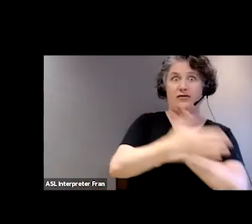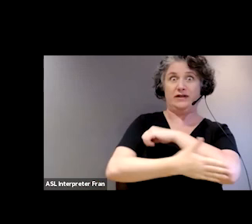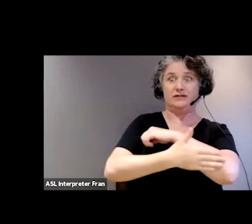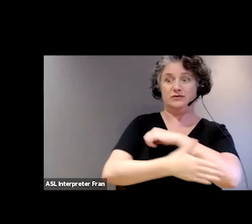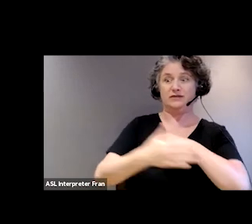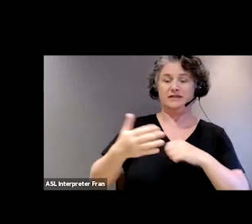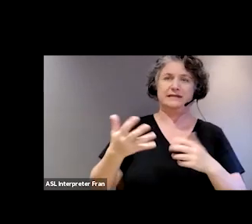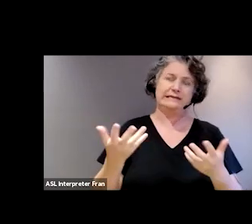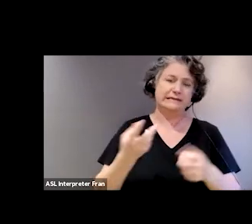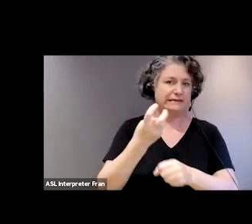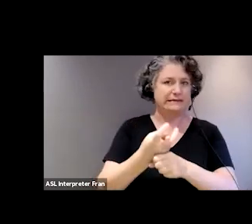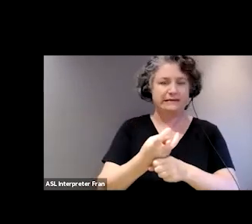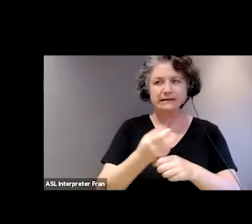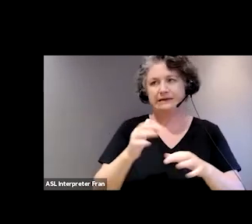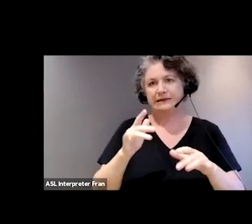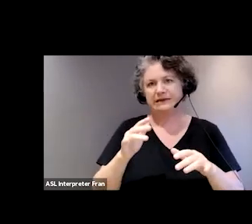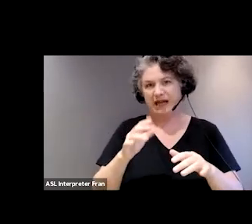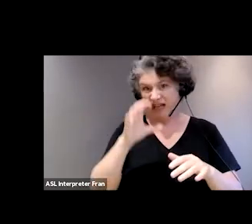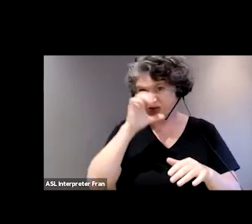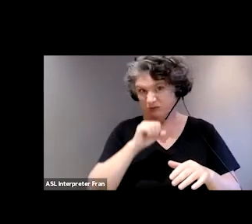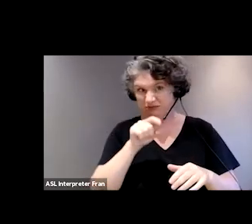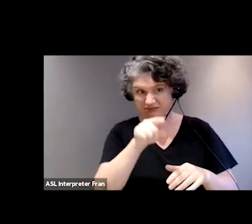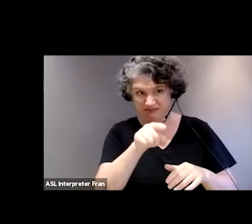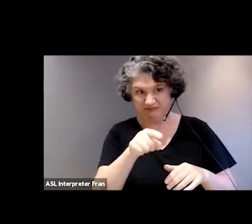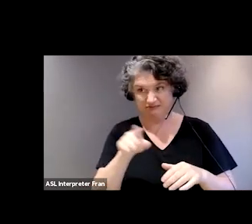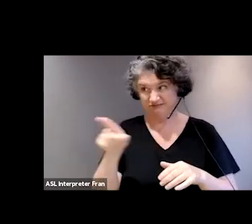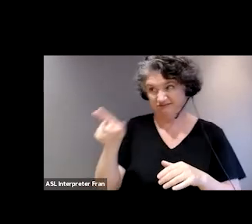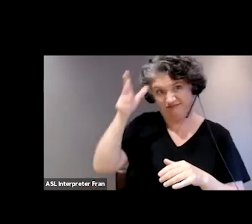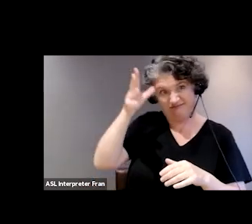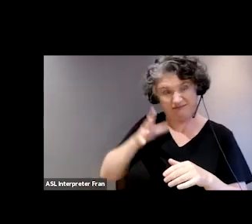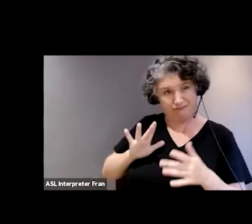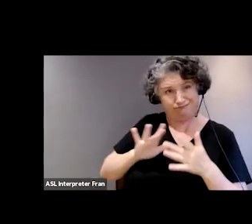» WENDY PORCH: It's a great question, I wonder if I could ask Jess and Jennifer if you